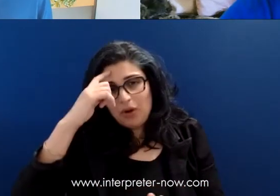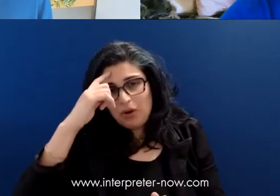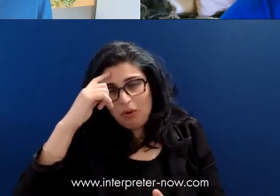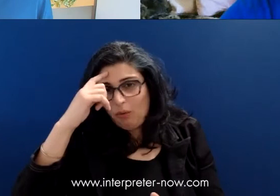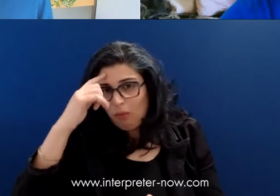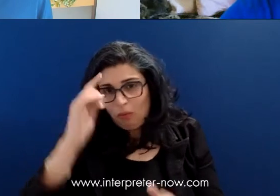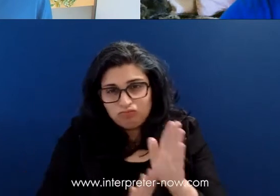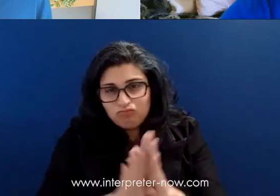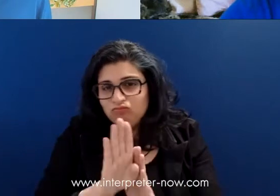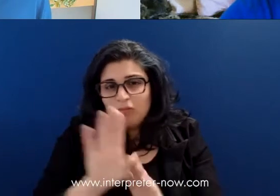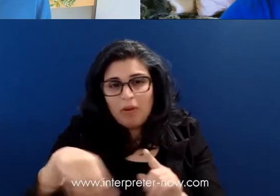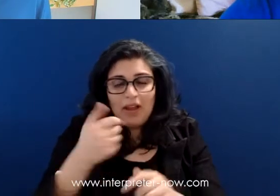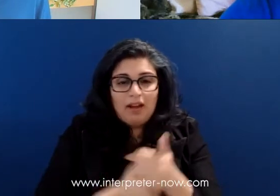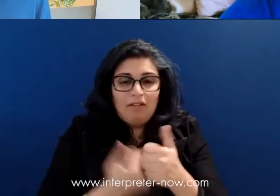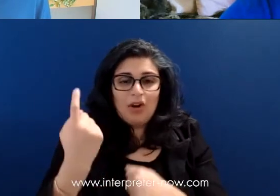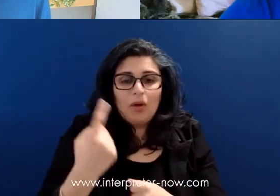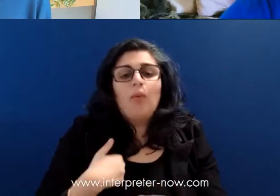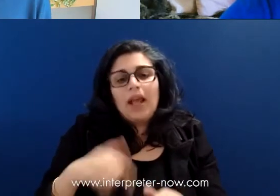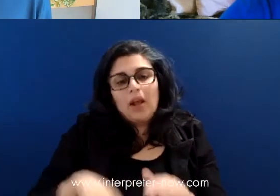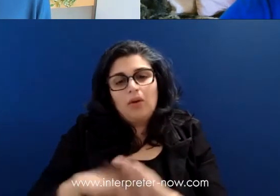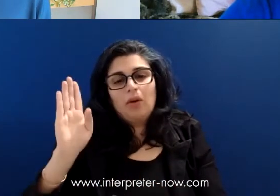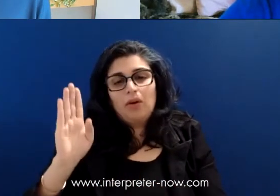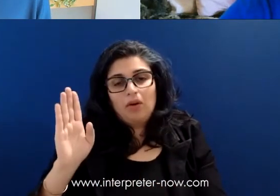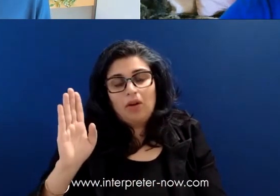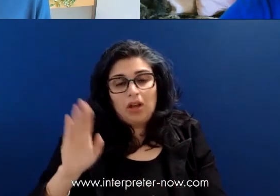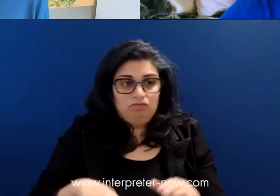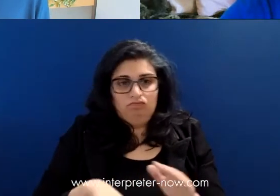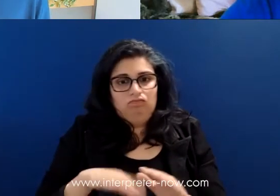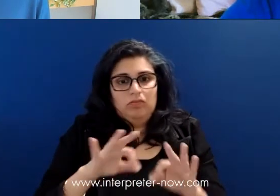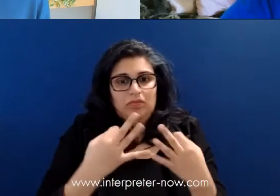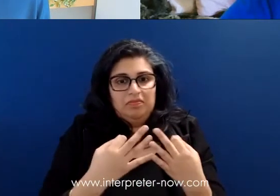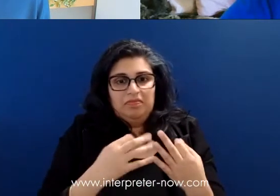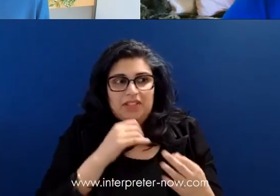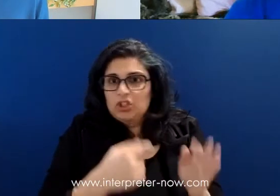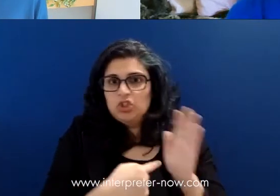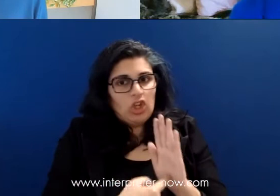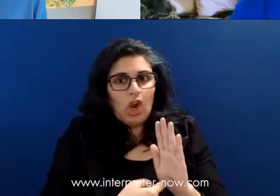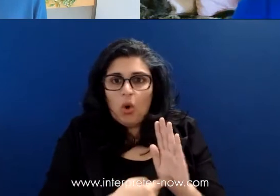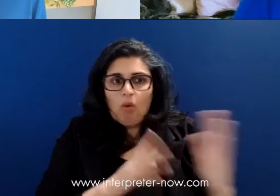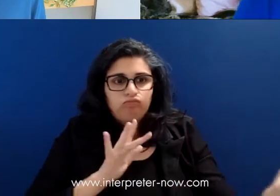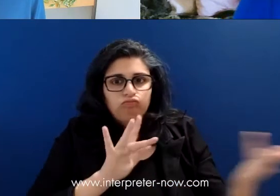When I was growing up, I grew up in a family that didn't really show empathy for each other.